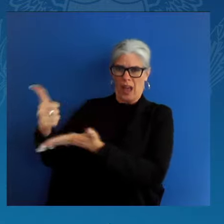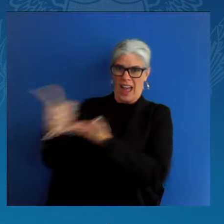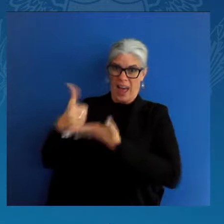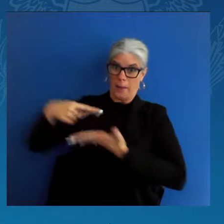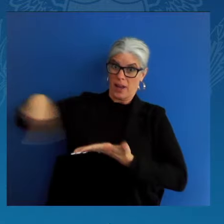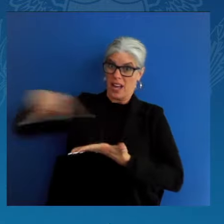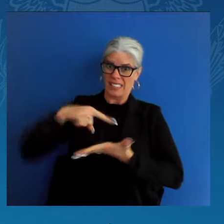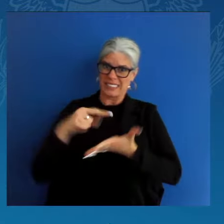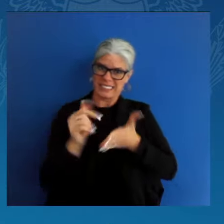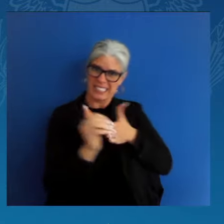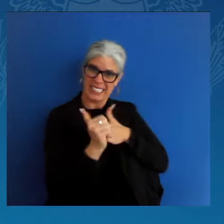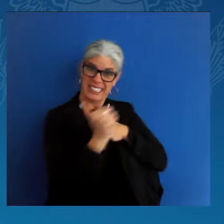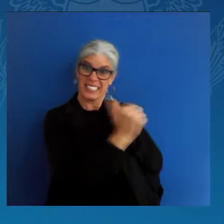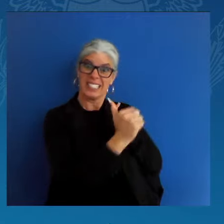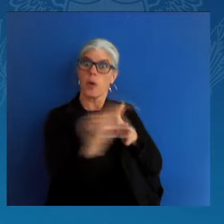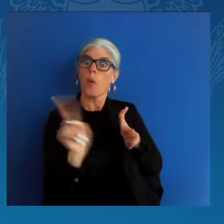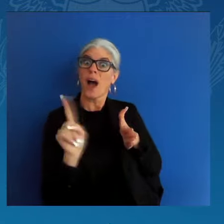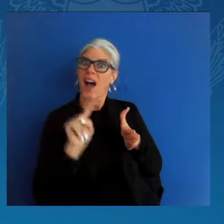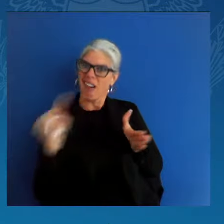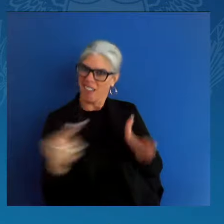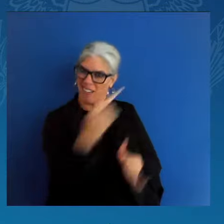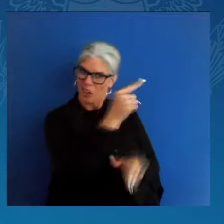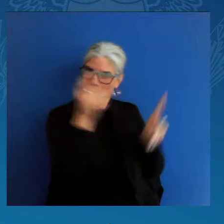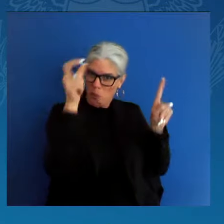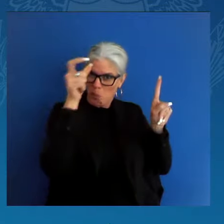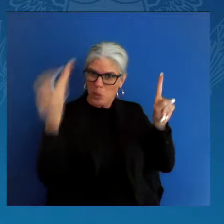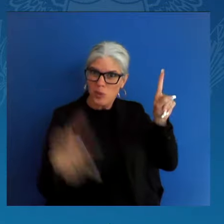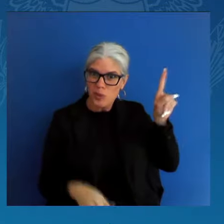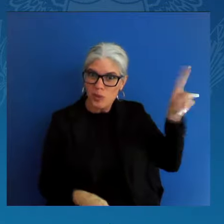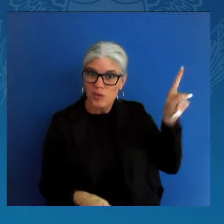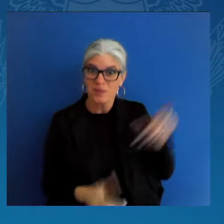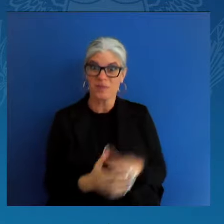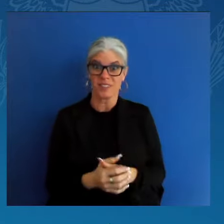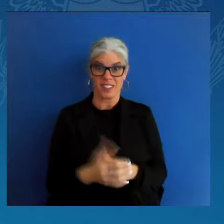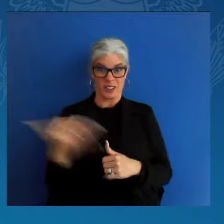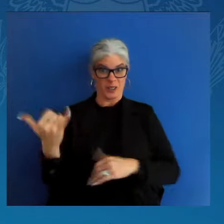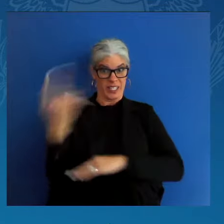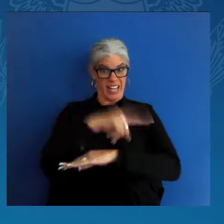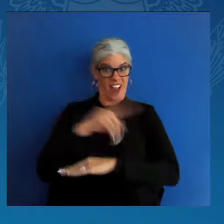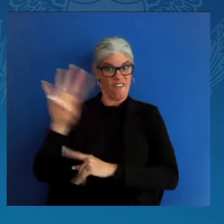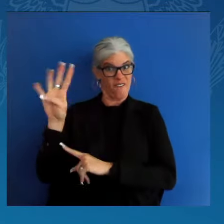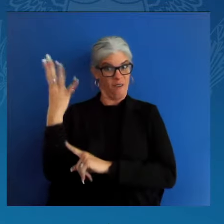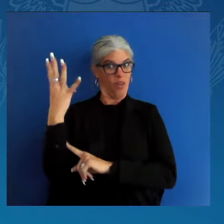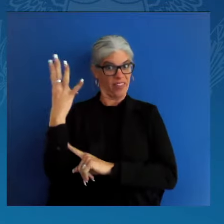And today, on the fourth anniversary of the establishment of the United States Space Force,